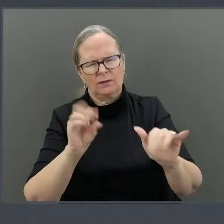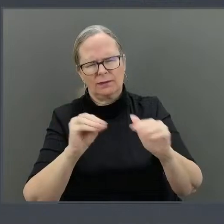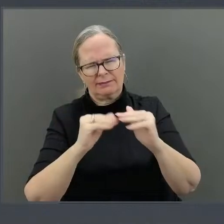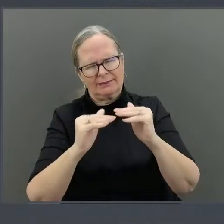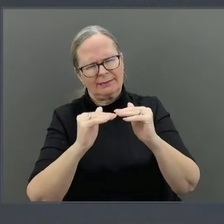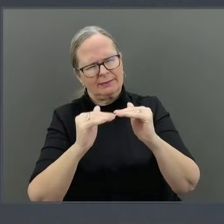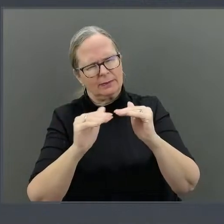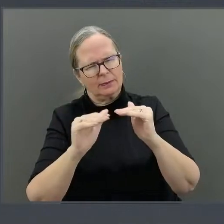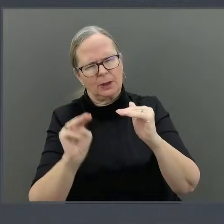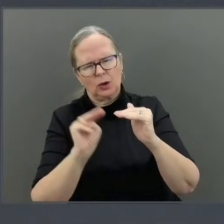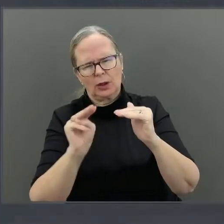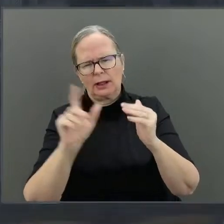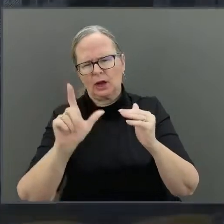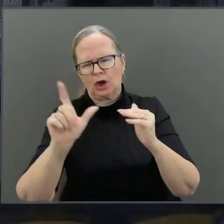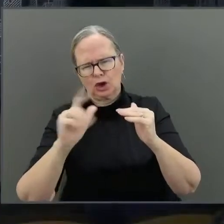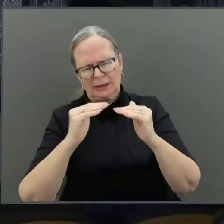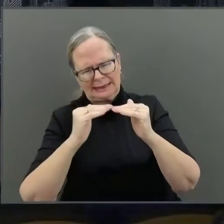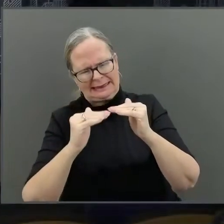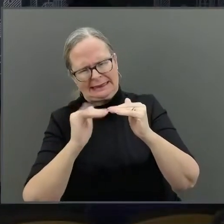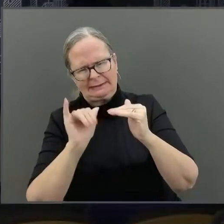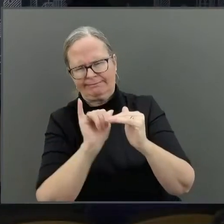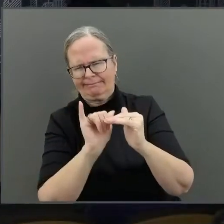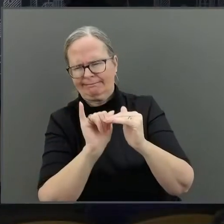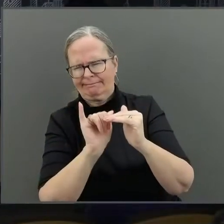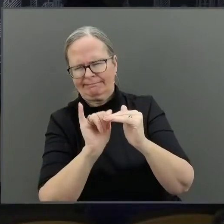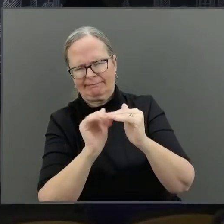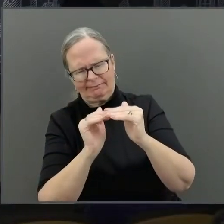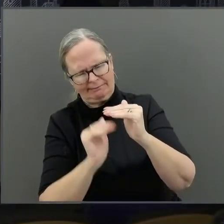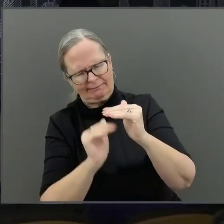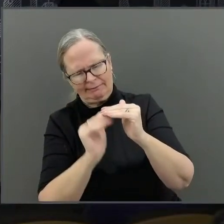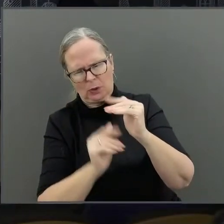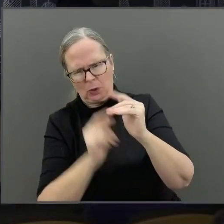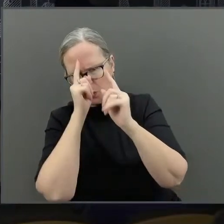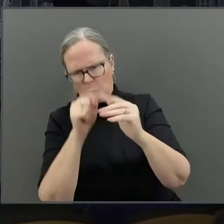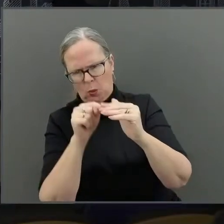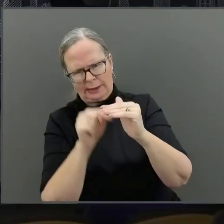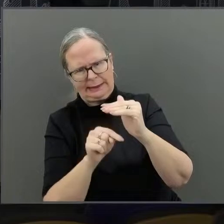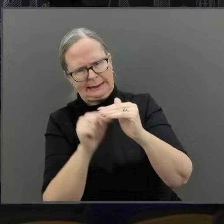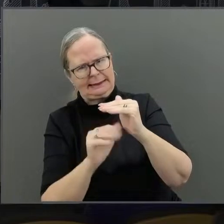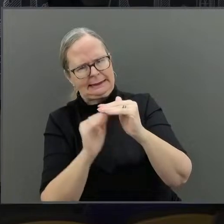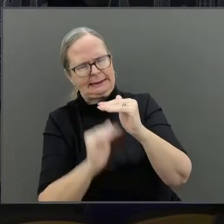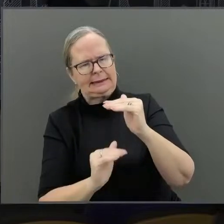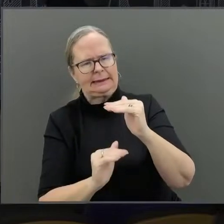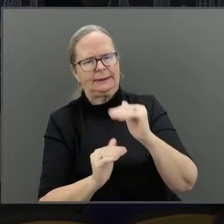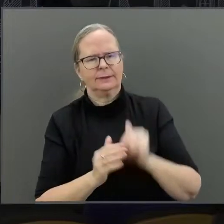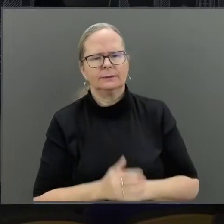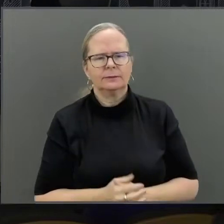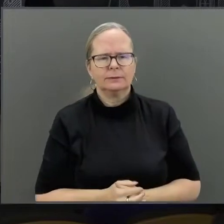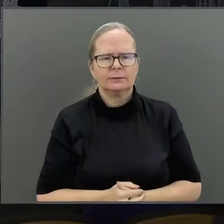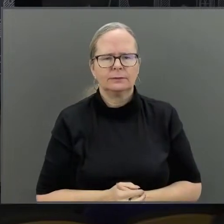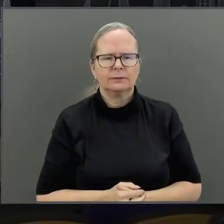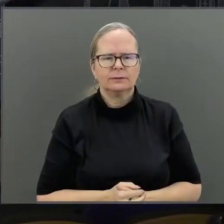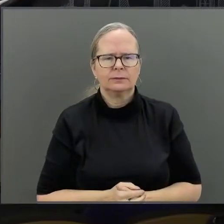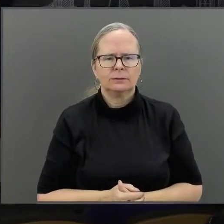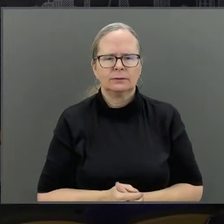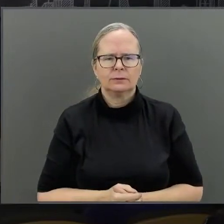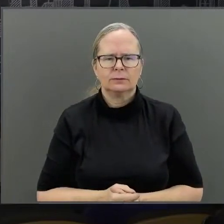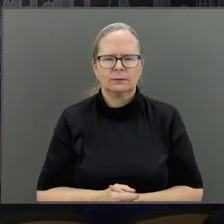stay thanks very much Adam um on the inspection just following up on car's questions here it